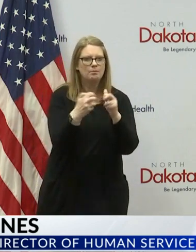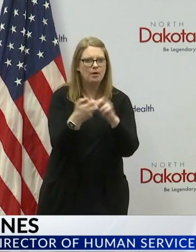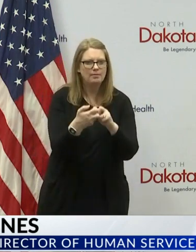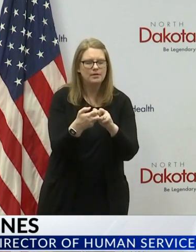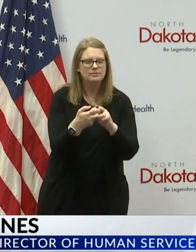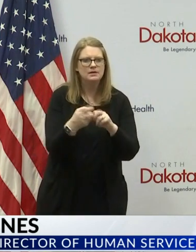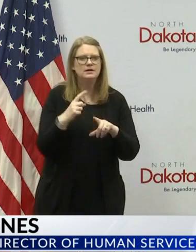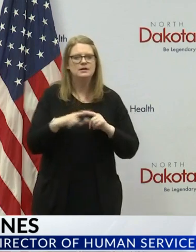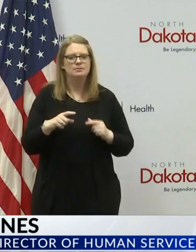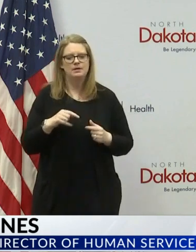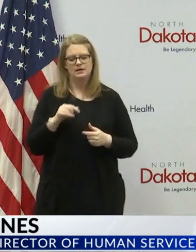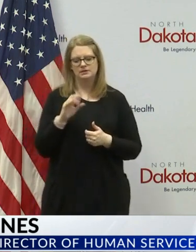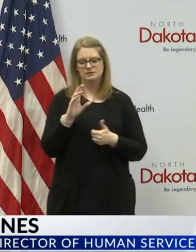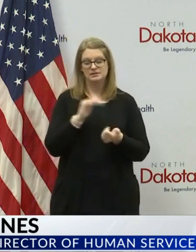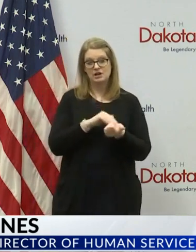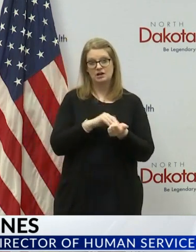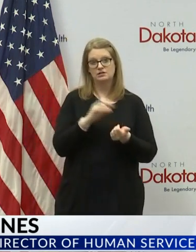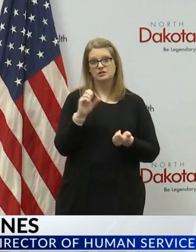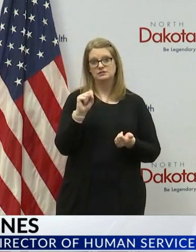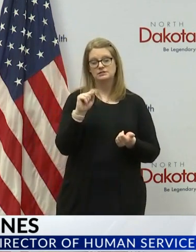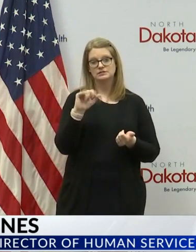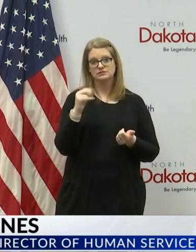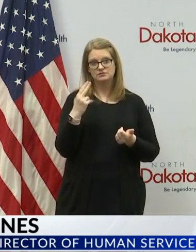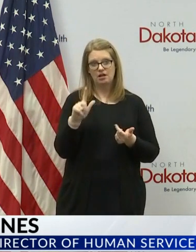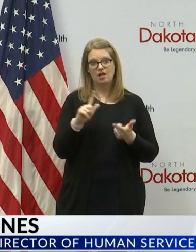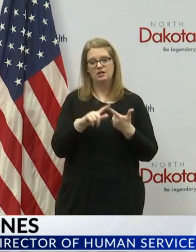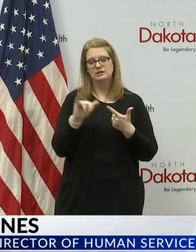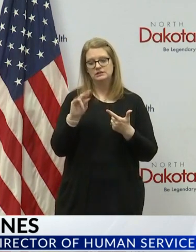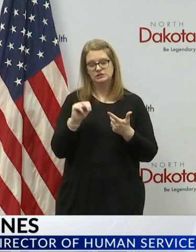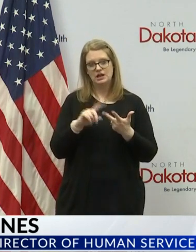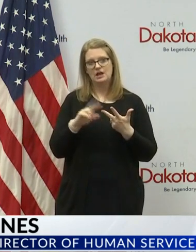POSITIVE BUT THE COVID NEGATIVE.THERE'S NOT JUST ONE MATH PROBLEM WE ARE TRYING TO ADDRESS.